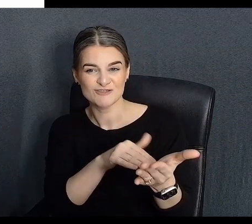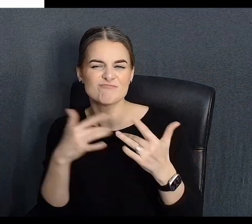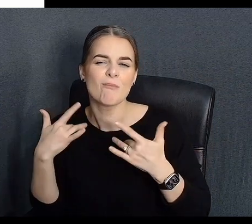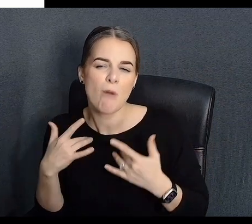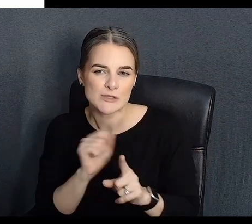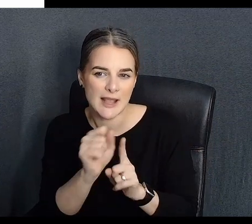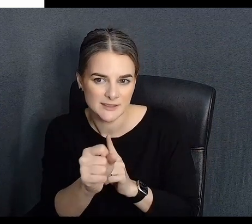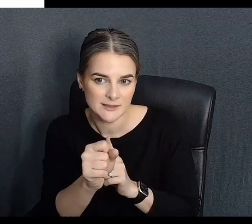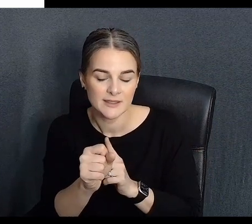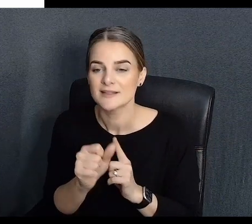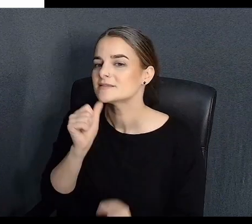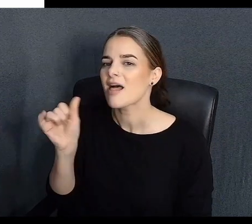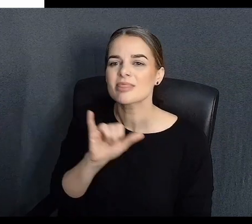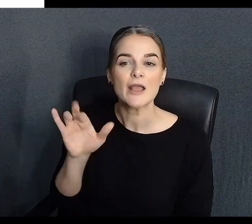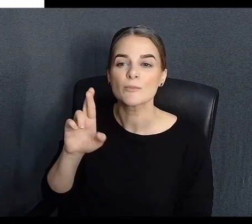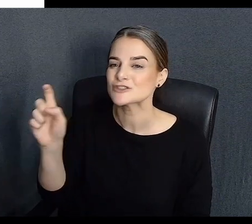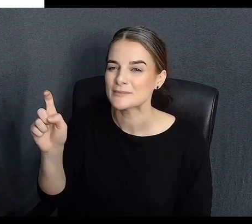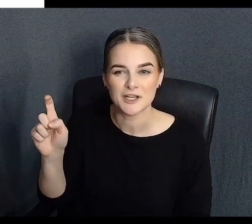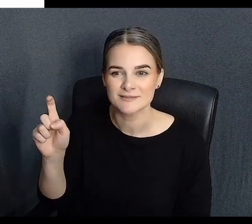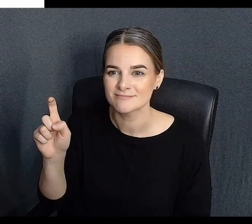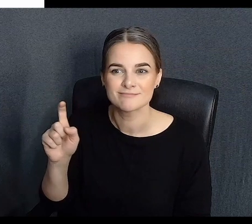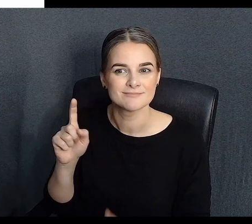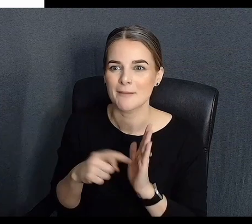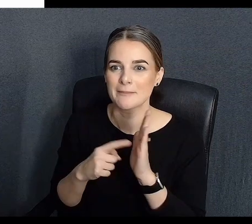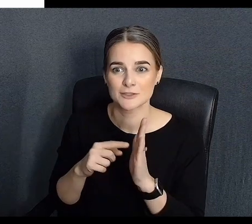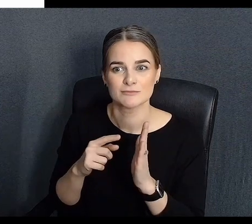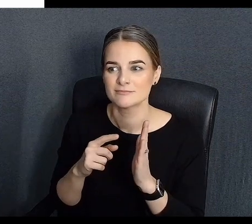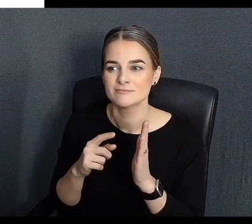prescription. Other things, too, is that a lot of insurances